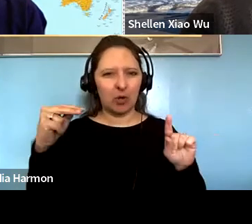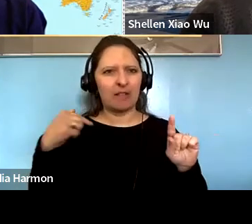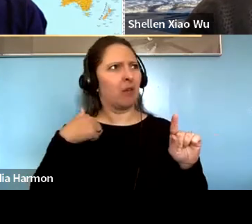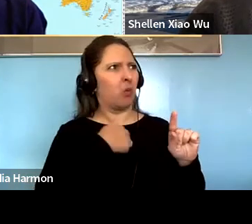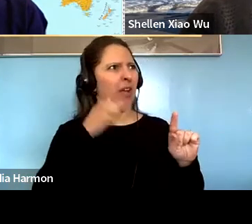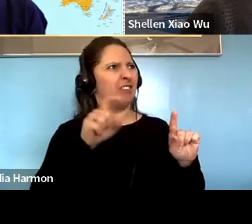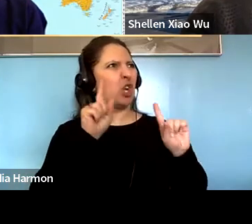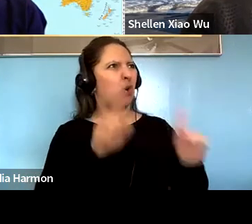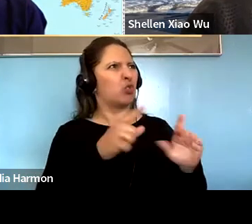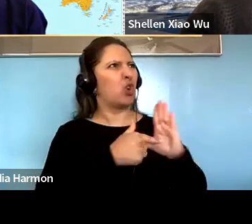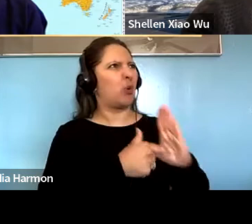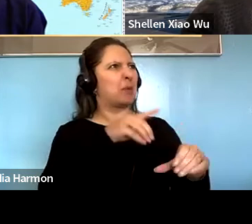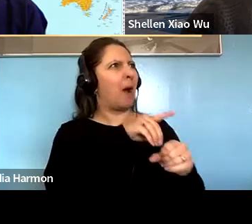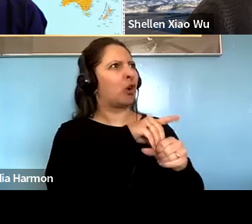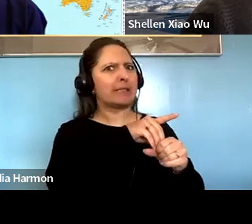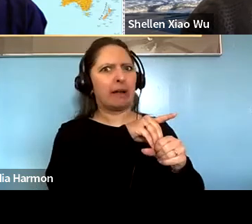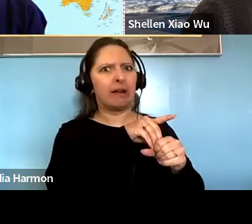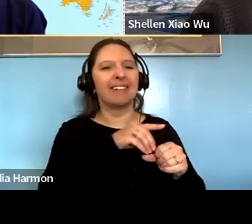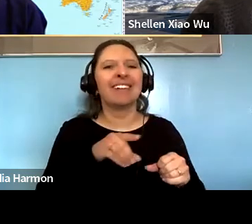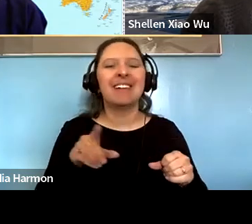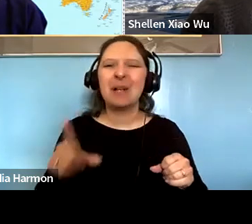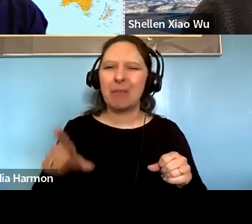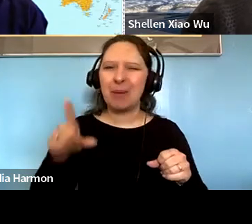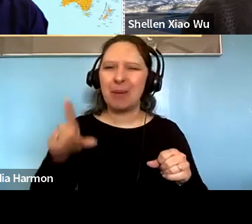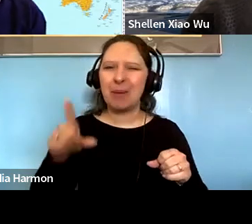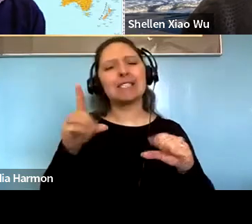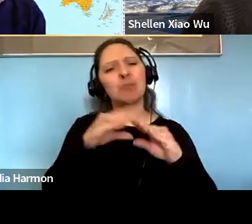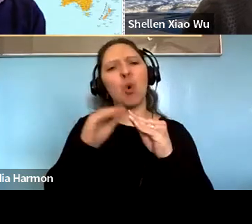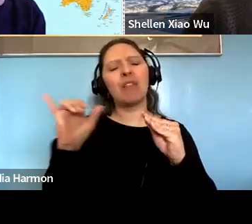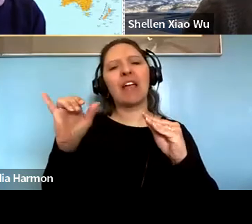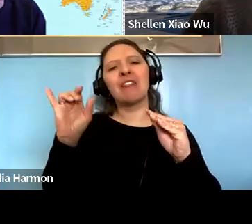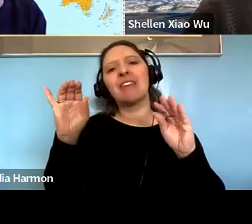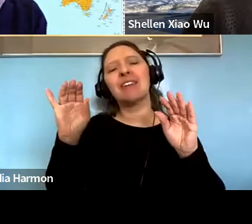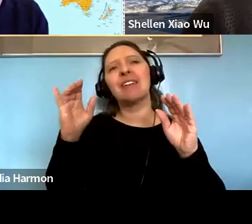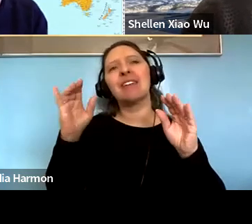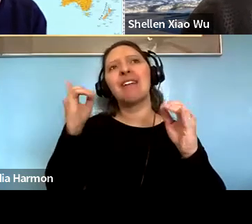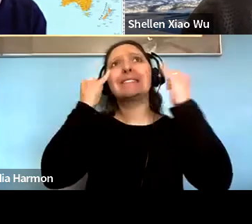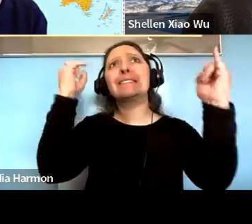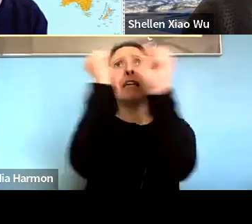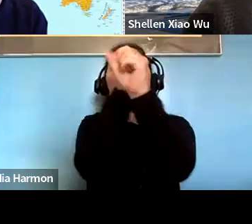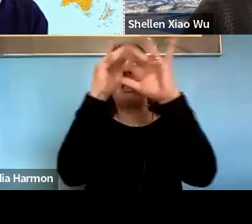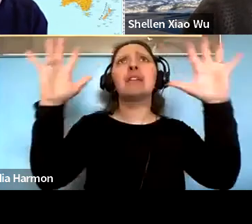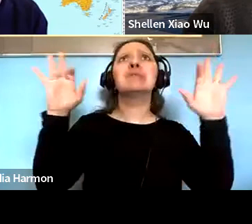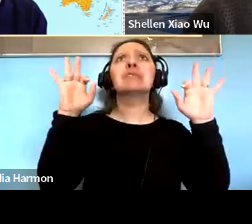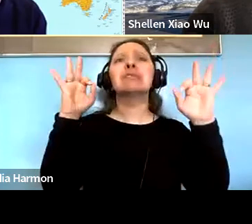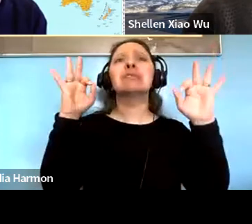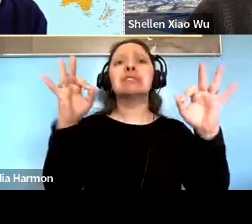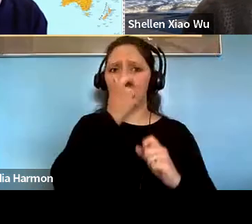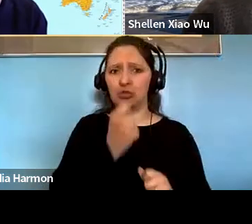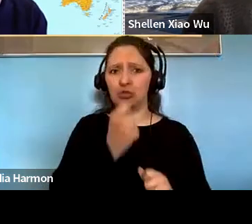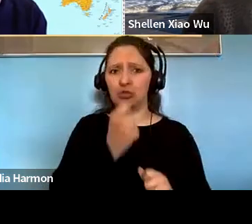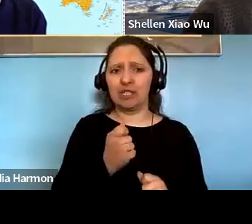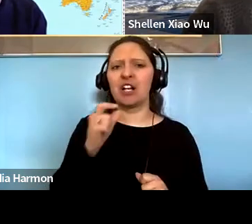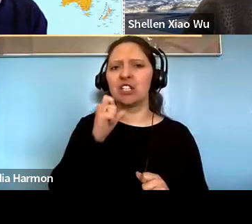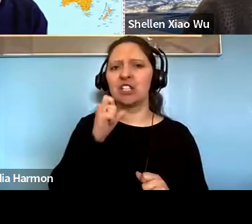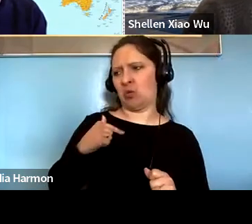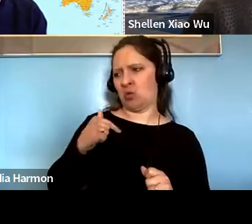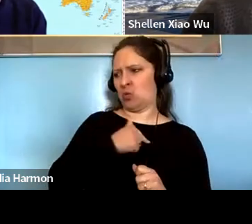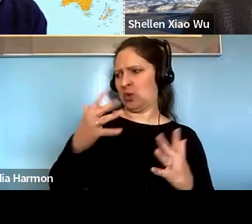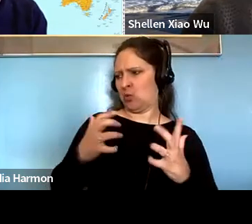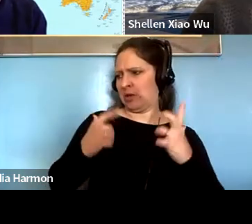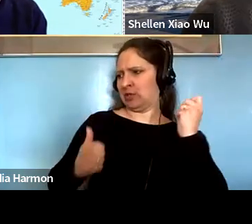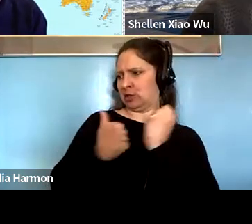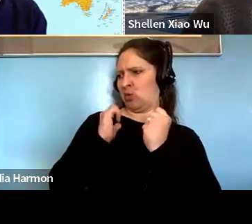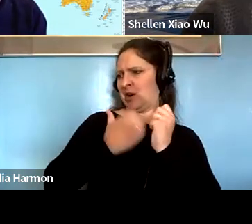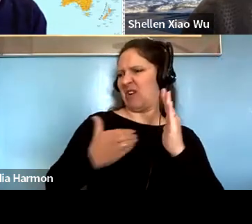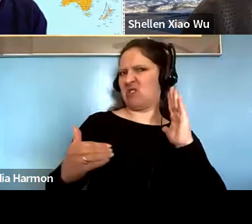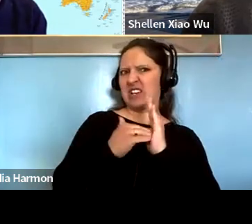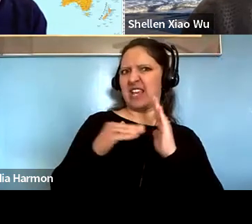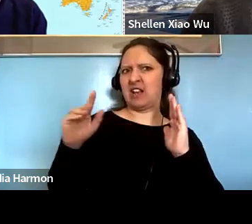Timothy Gill: But they think that you know it is more sort of the ideal interests, like you were talking about not just like well you know we want them to support our counter terrorist policies or whatnot so cool.